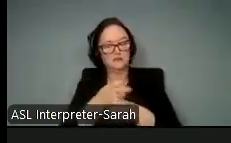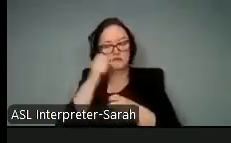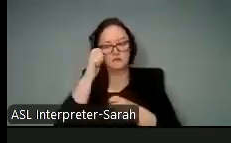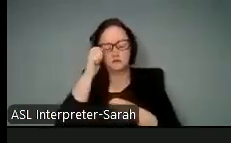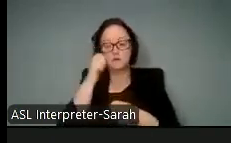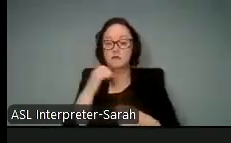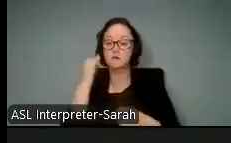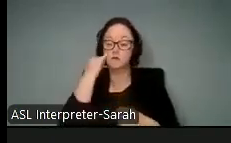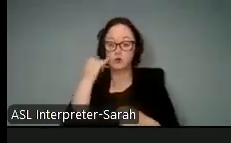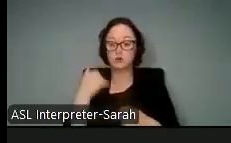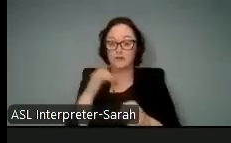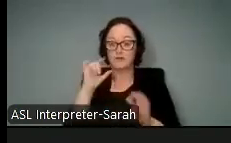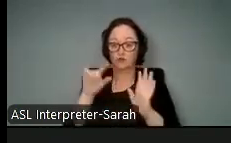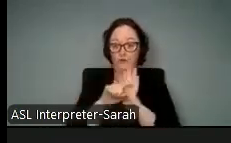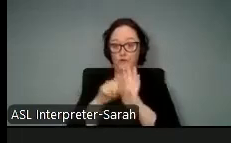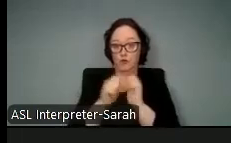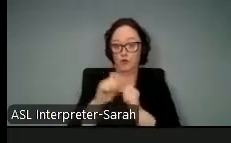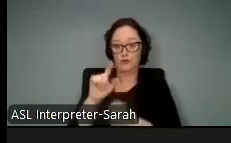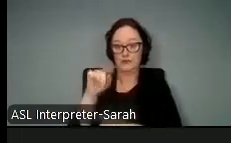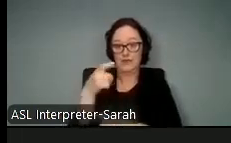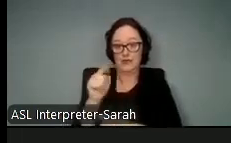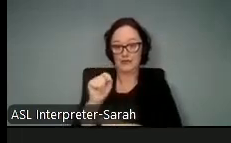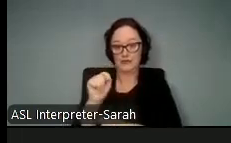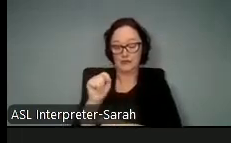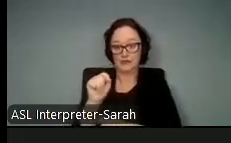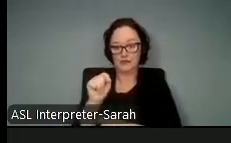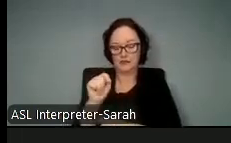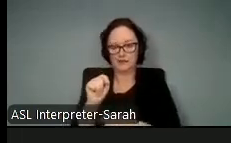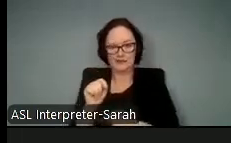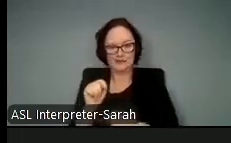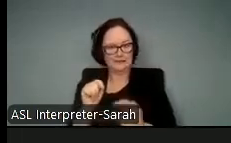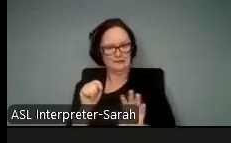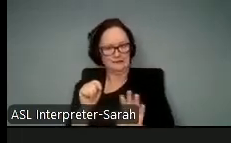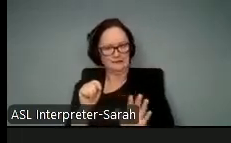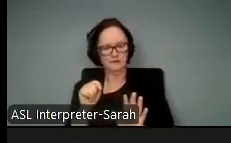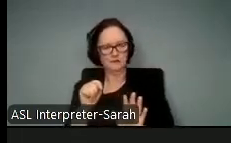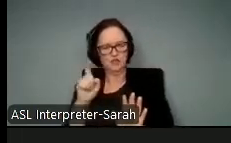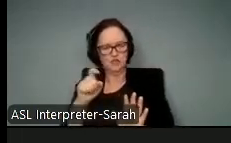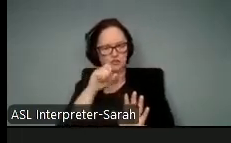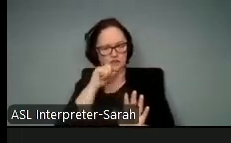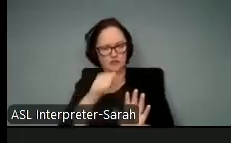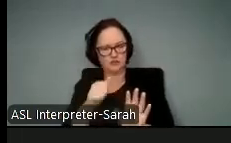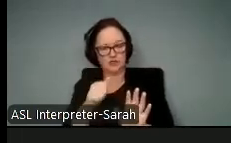first of all you should not be doing that. Anything that is a complex graphic with text